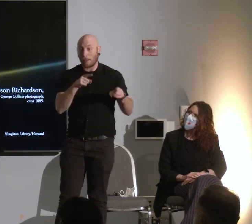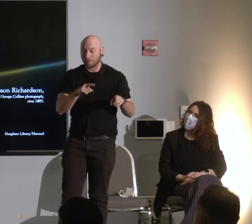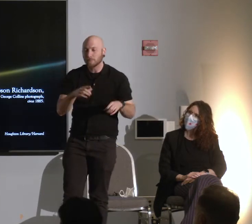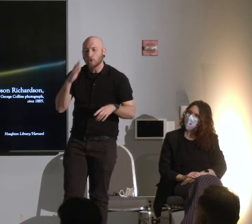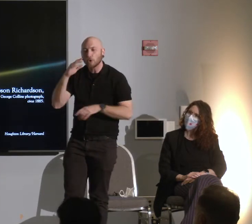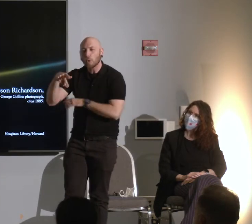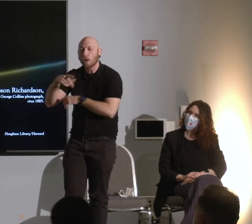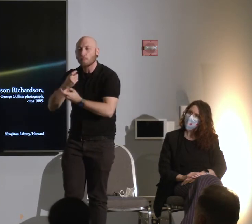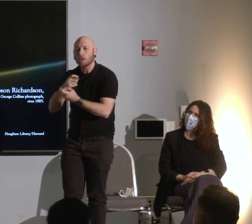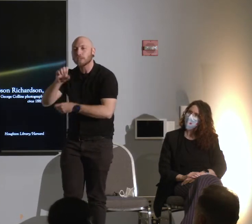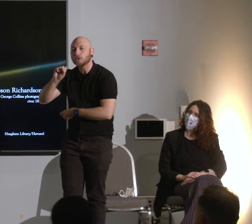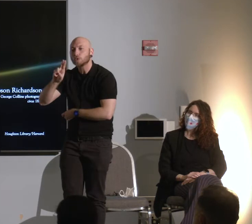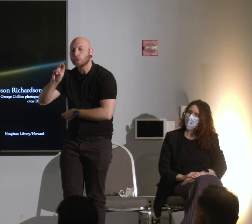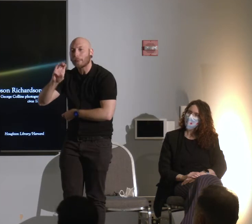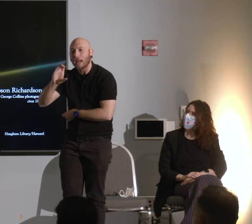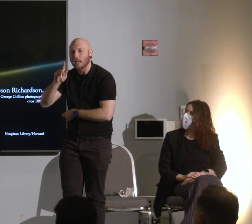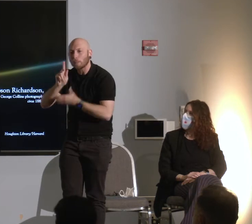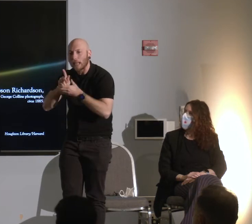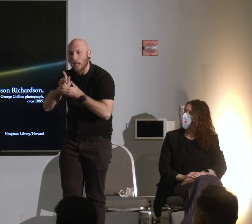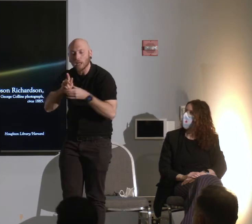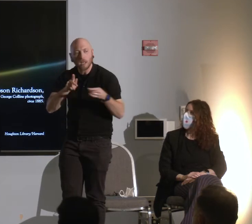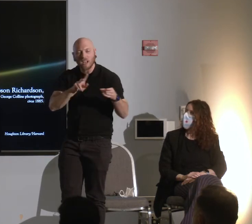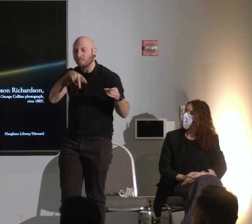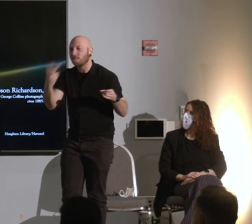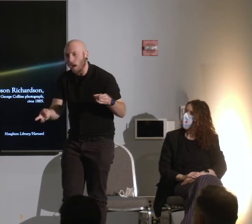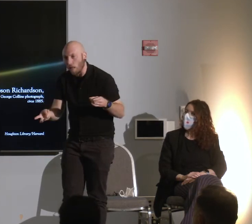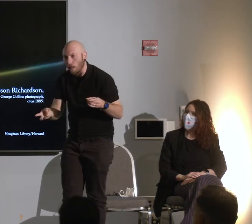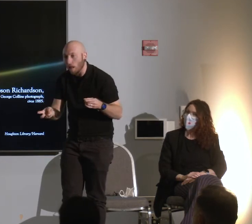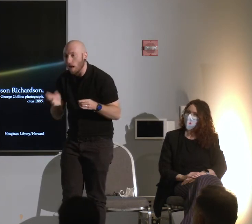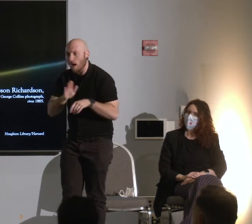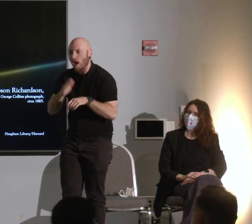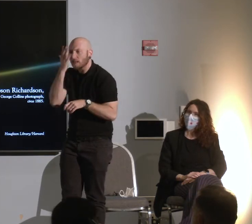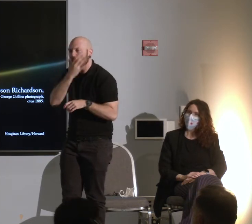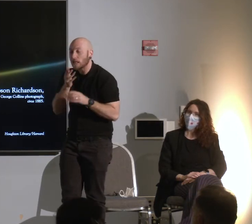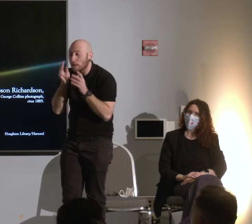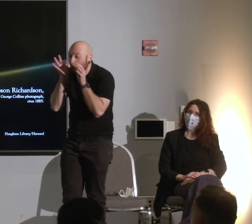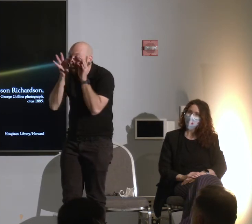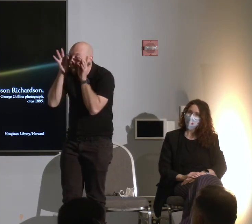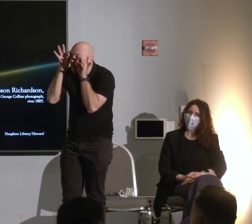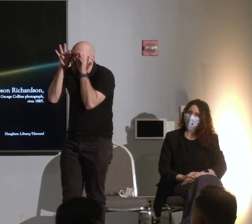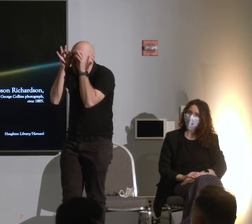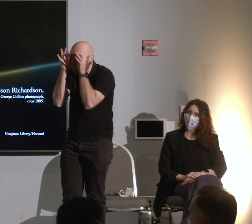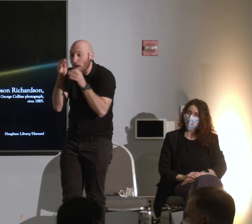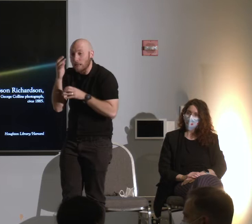and he got an absolutely awful case of blisters around his eyes, so serious, in fact, that there was some